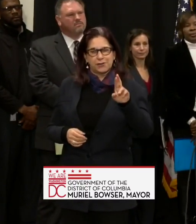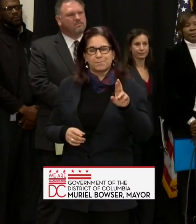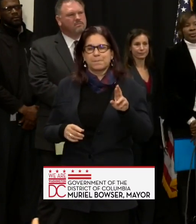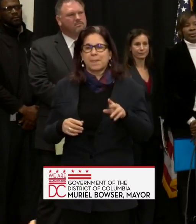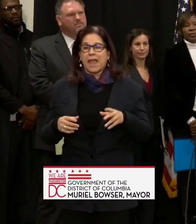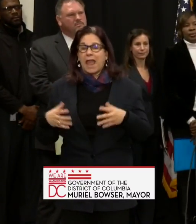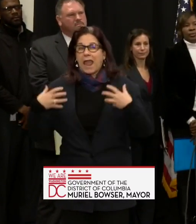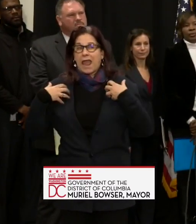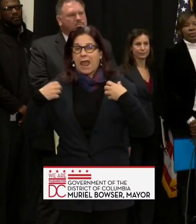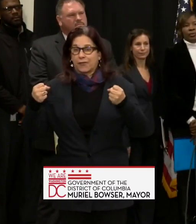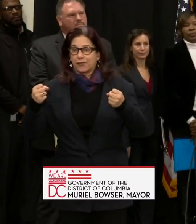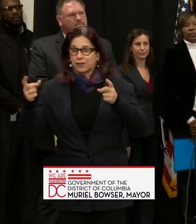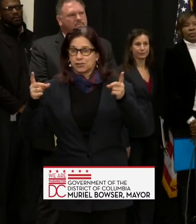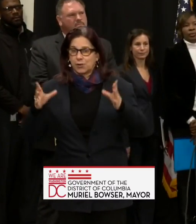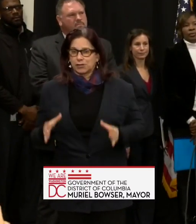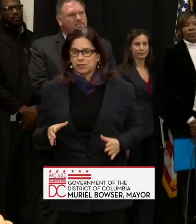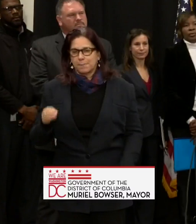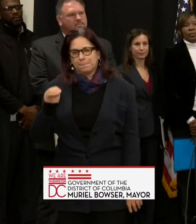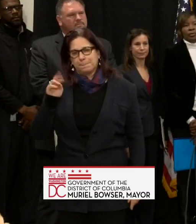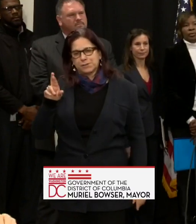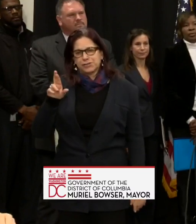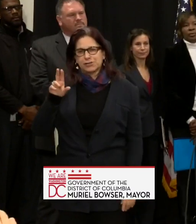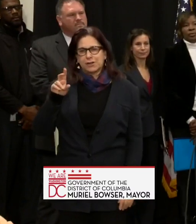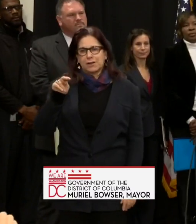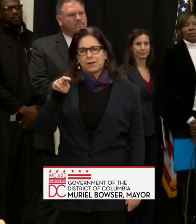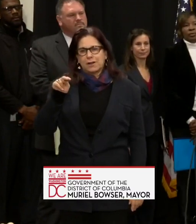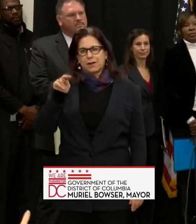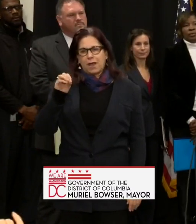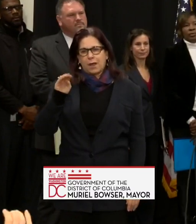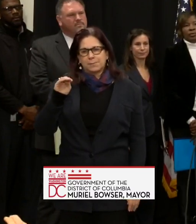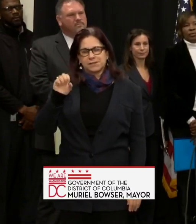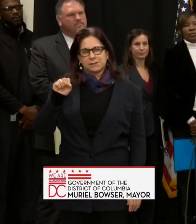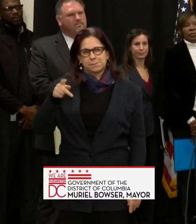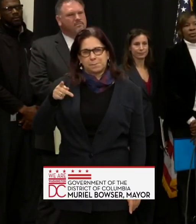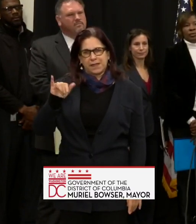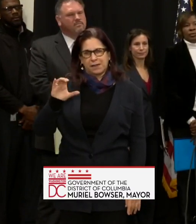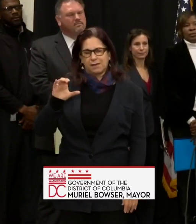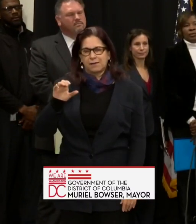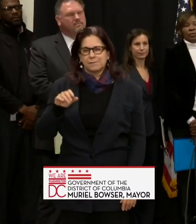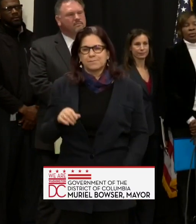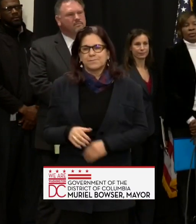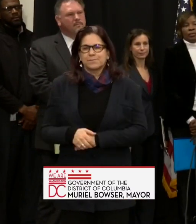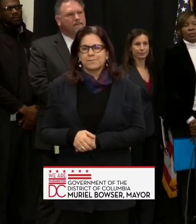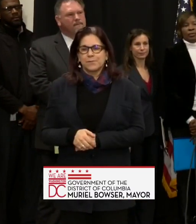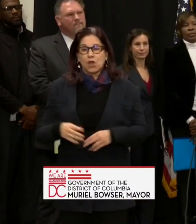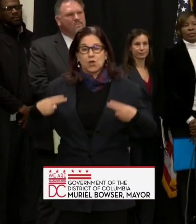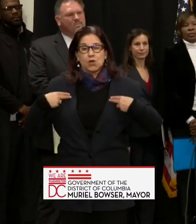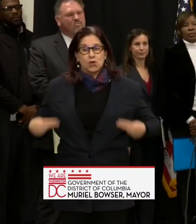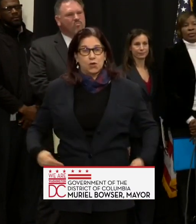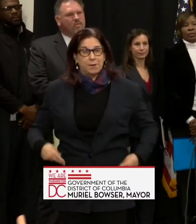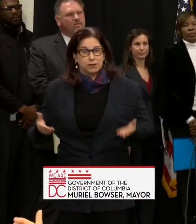AND ALSO OUR HUMAN SERVICES DIRECTOR LAURA ZEILINGER.